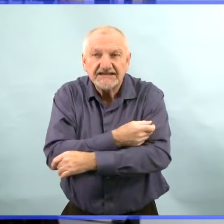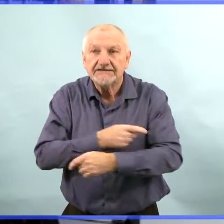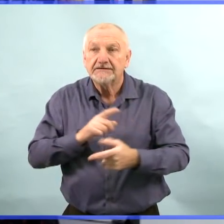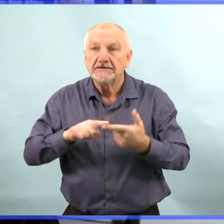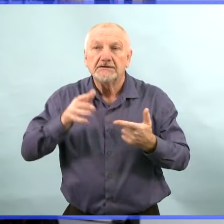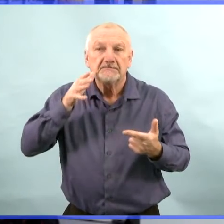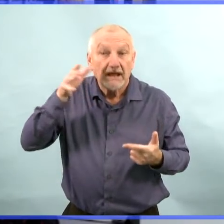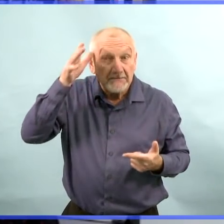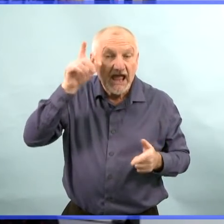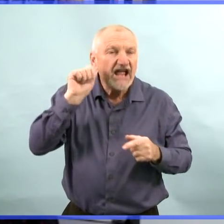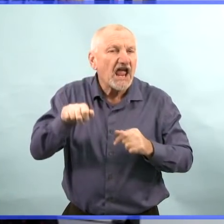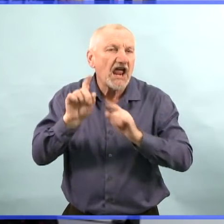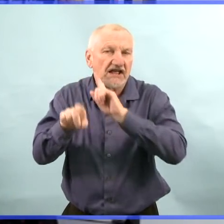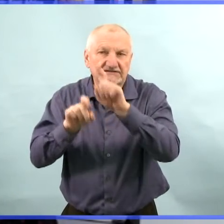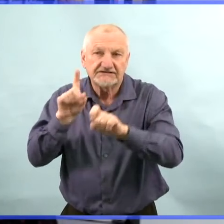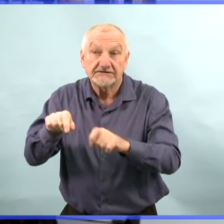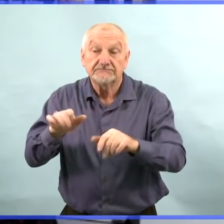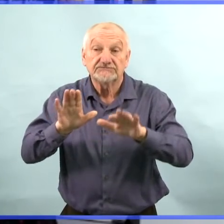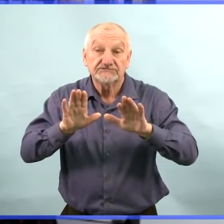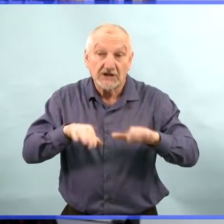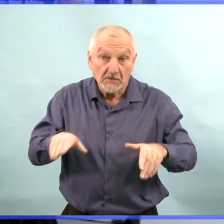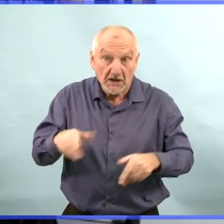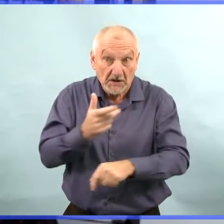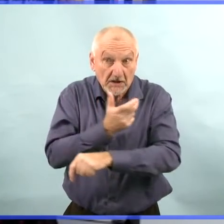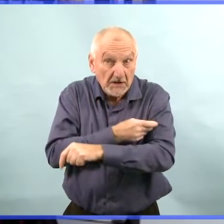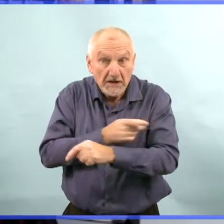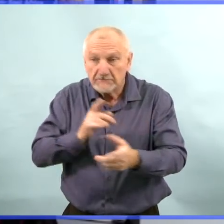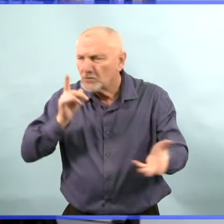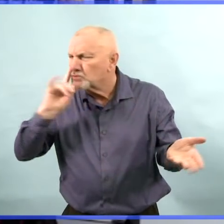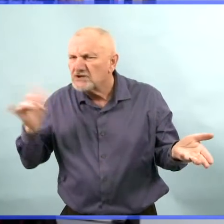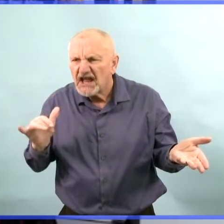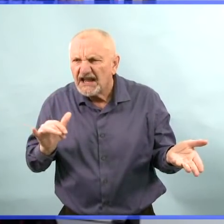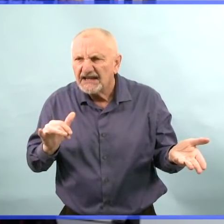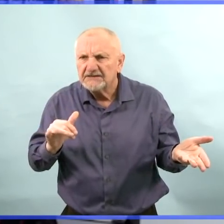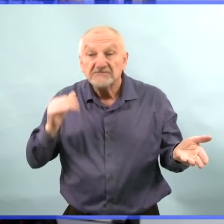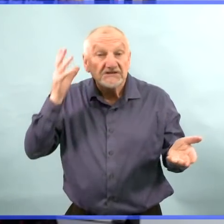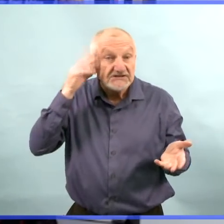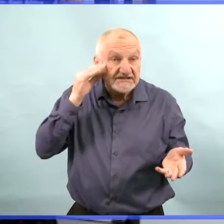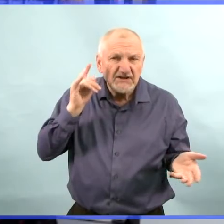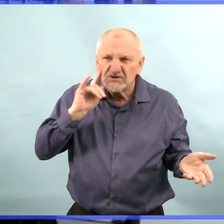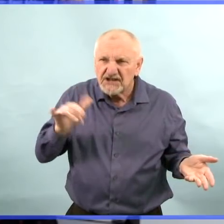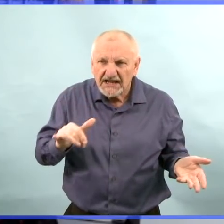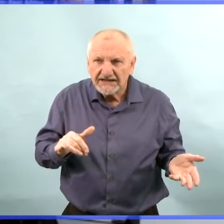children will experience in terms of at the vaccine sites as well as short-term symptoms